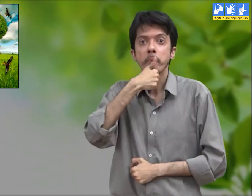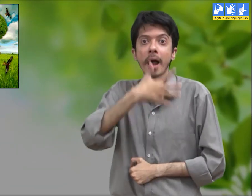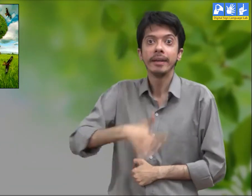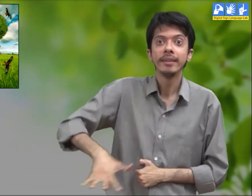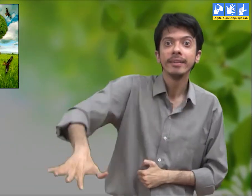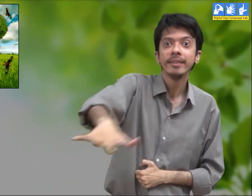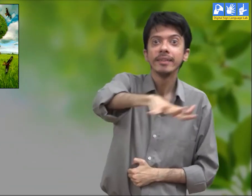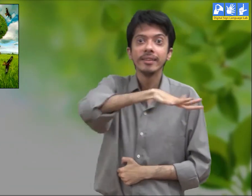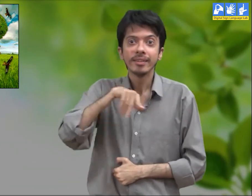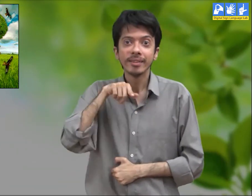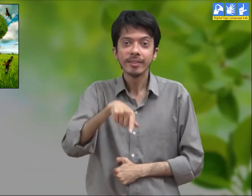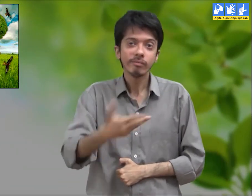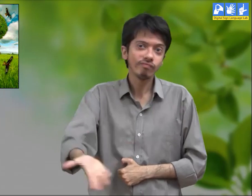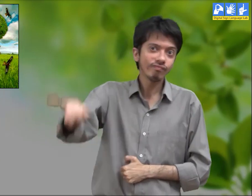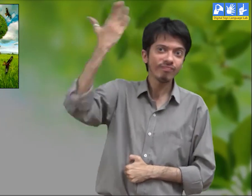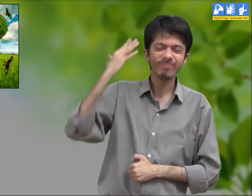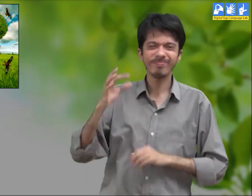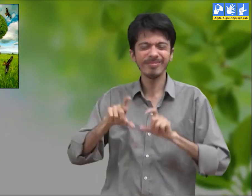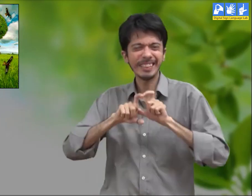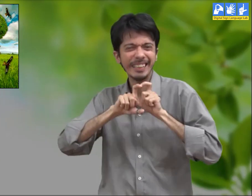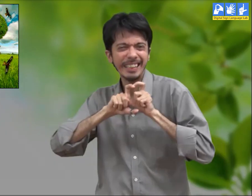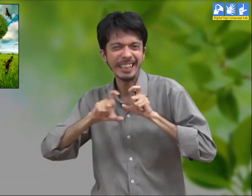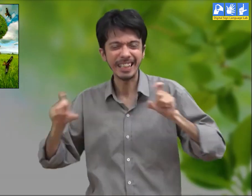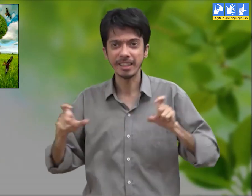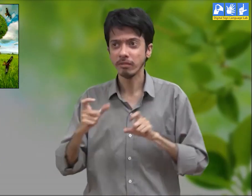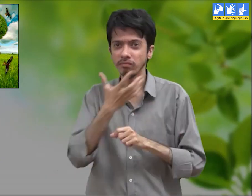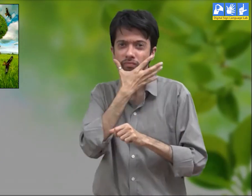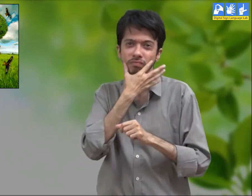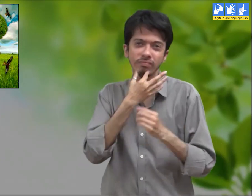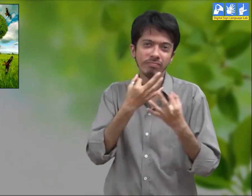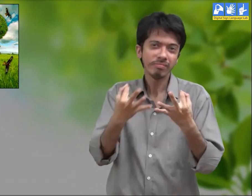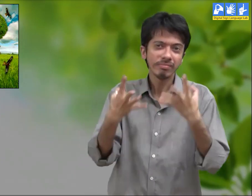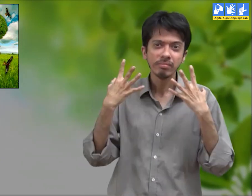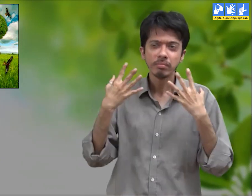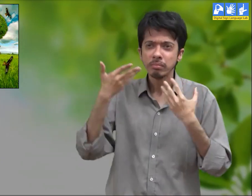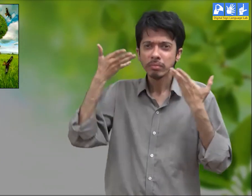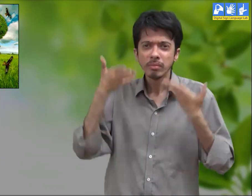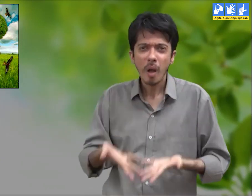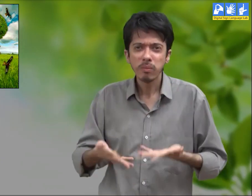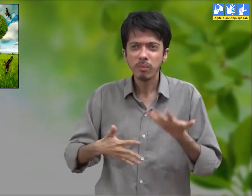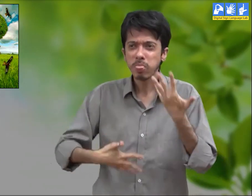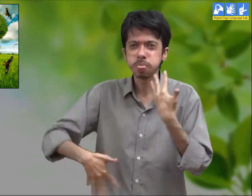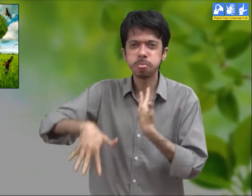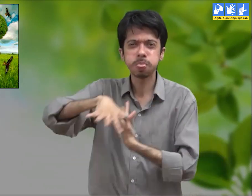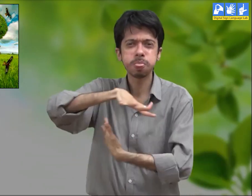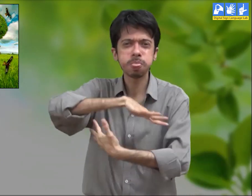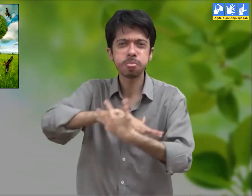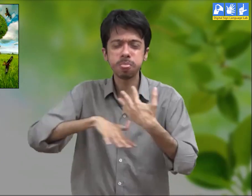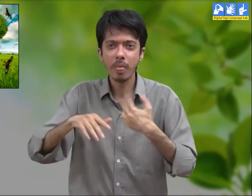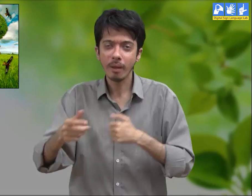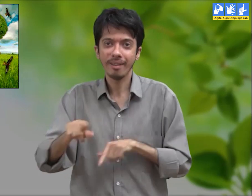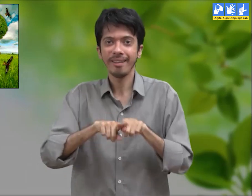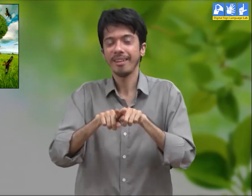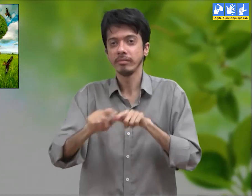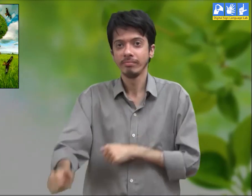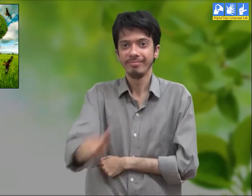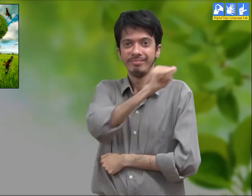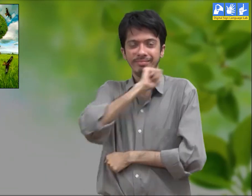Third example water bodies. Earlier the water used to be clean and pure but today it is polluted